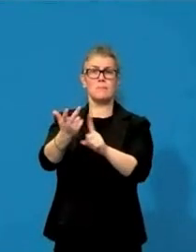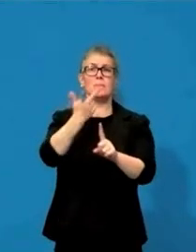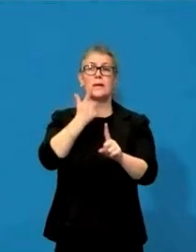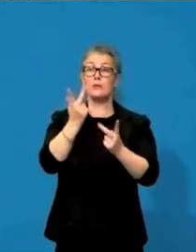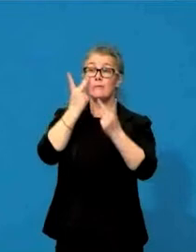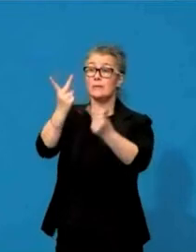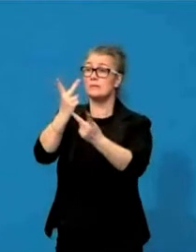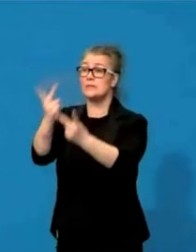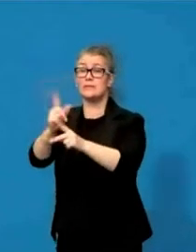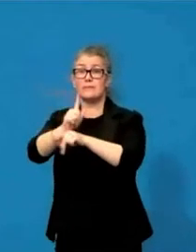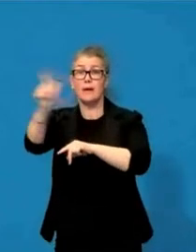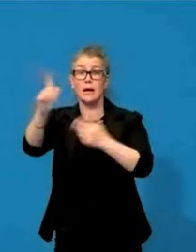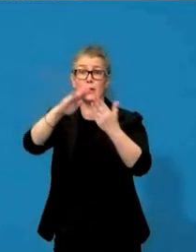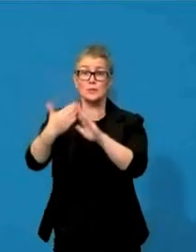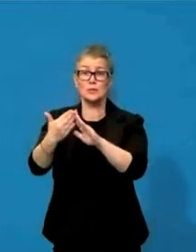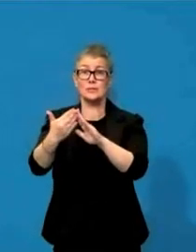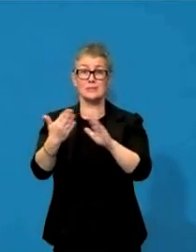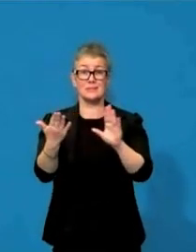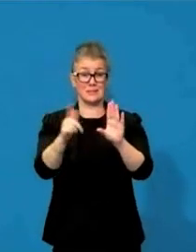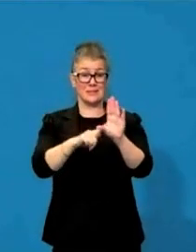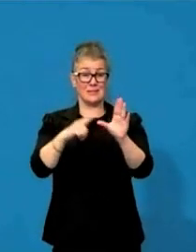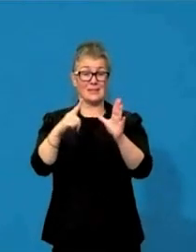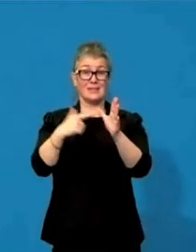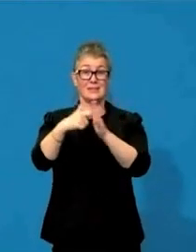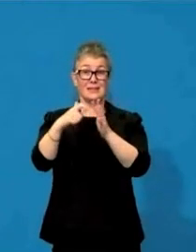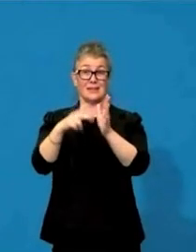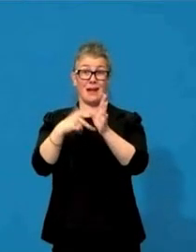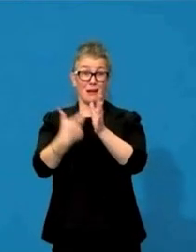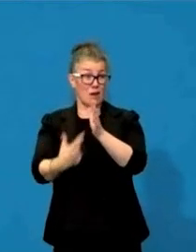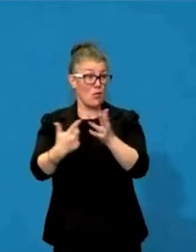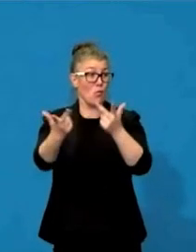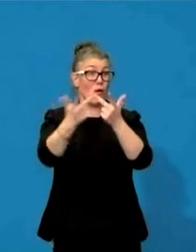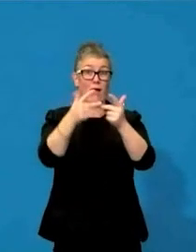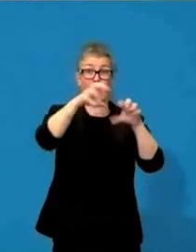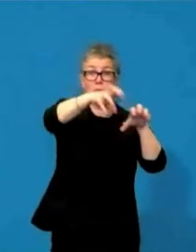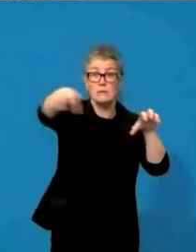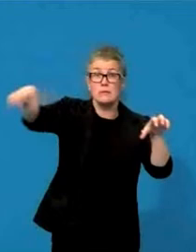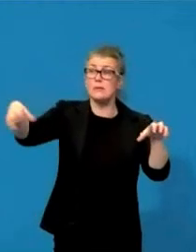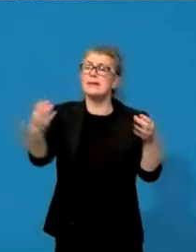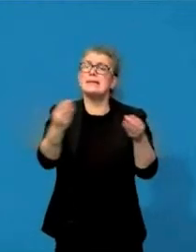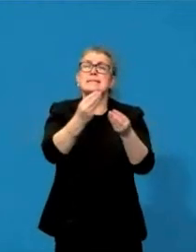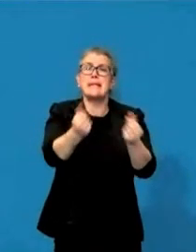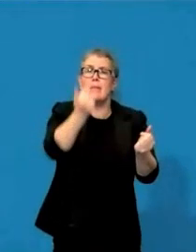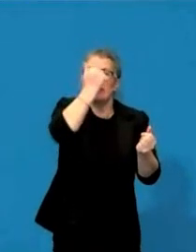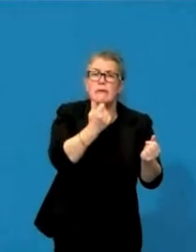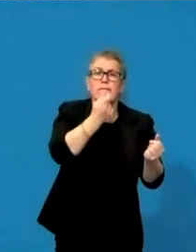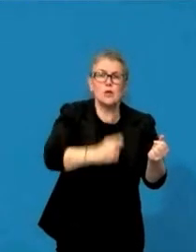worse. If you go to Yakanarra or Wangkatjungka or Noonkanbah, we have some serve services in Fitzroy Crossing, but those remote communities have nothing.